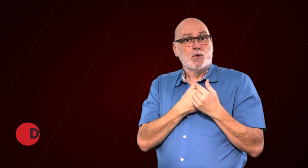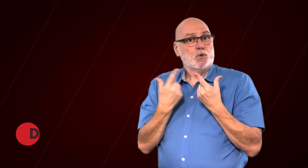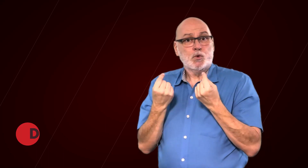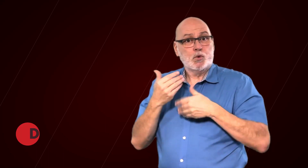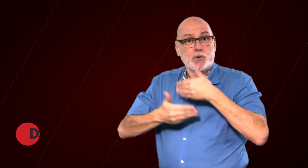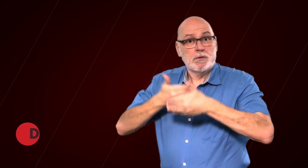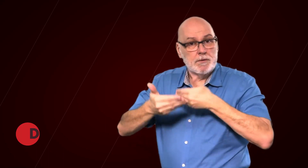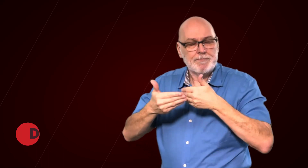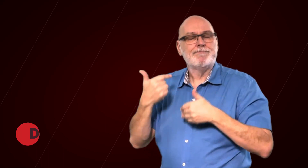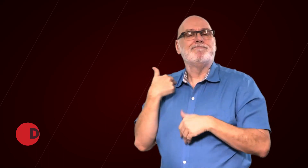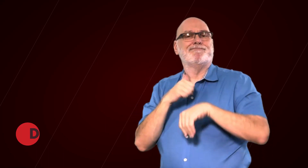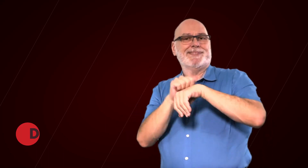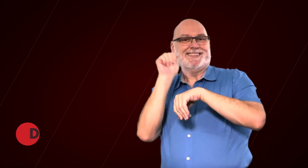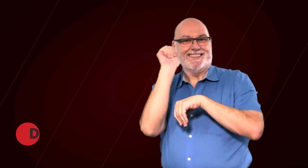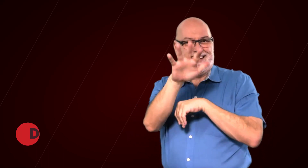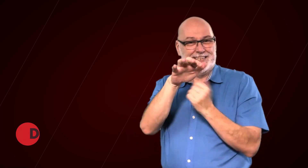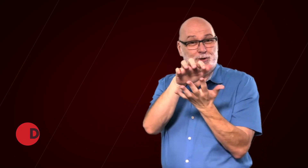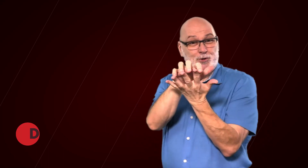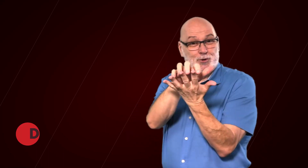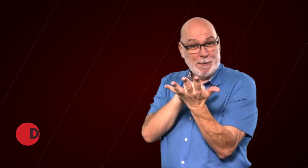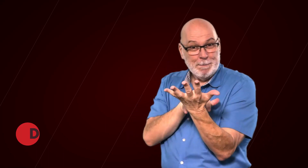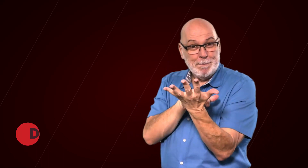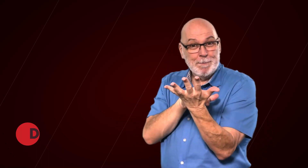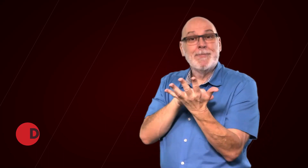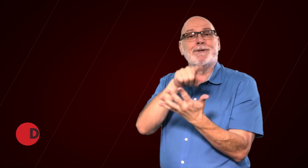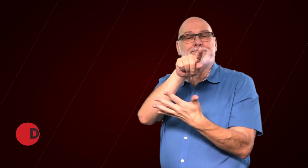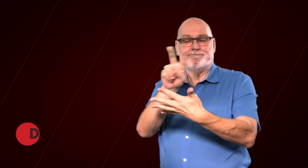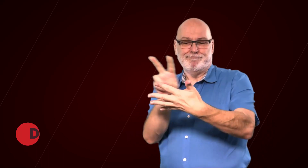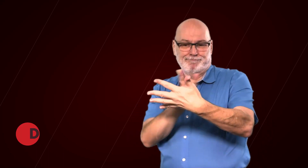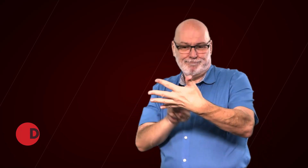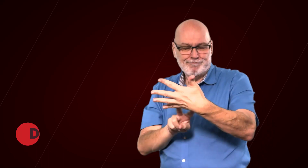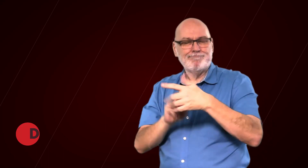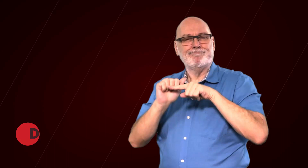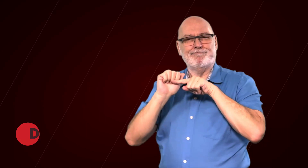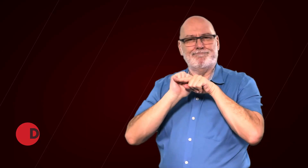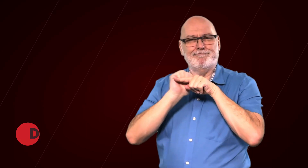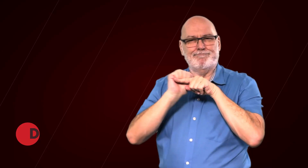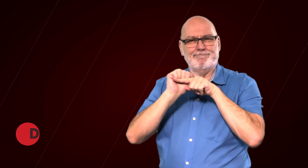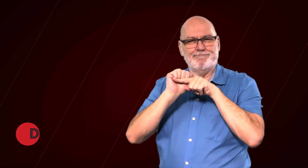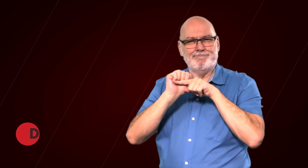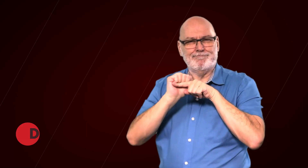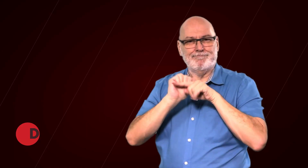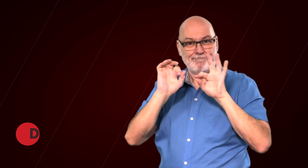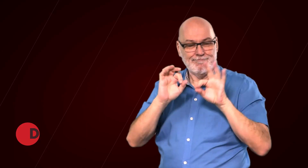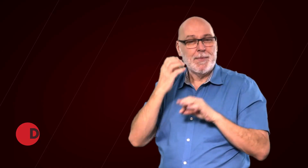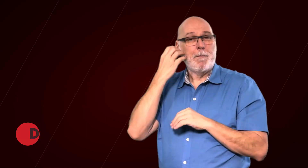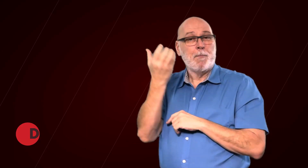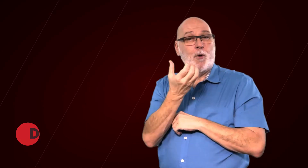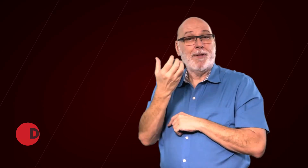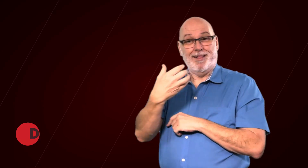We would send you the script and you can rehearse and sign